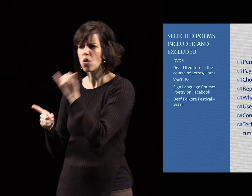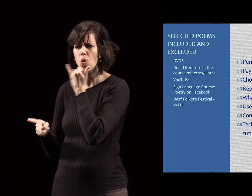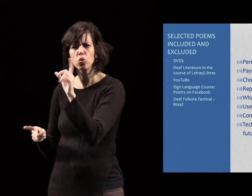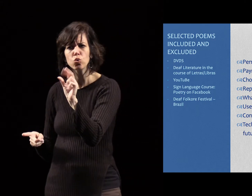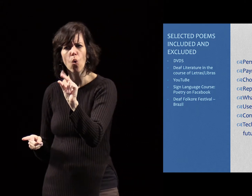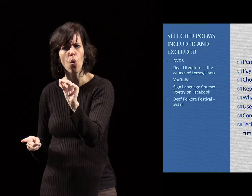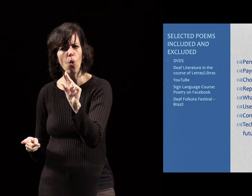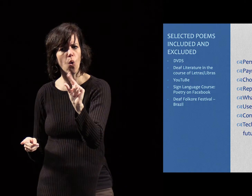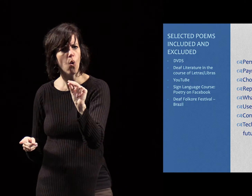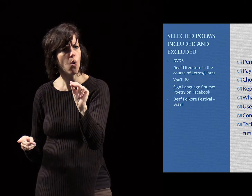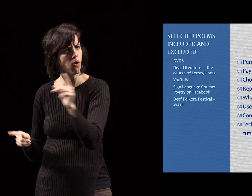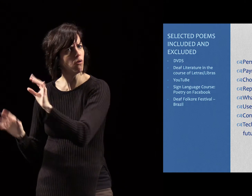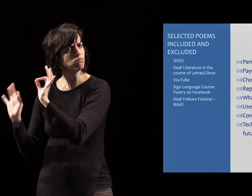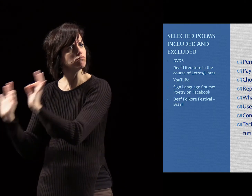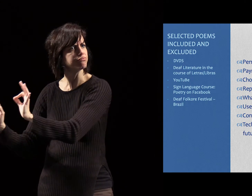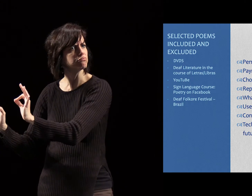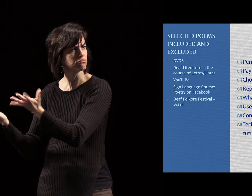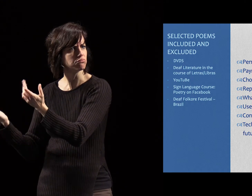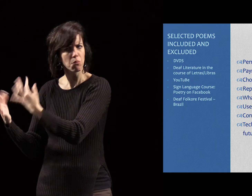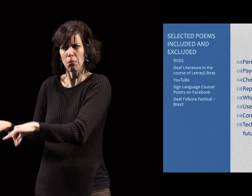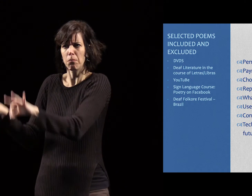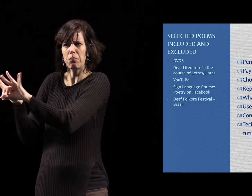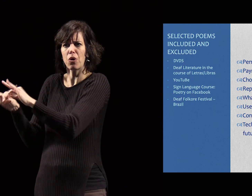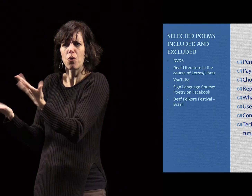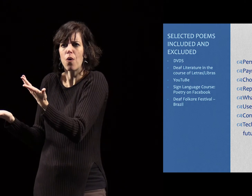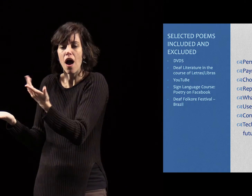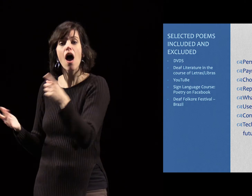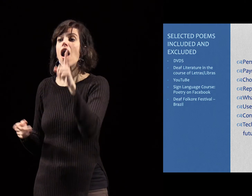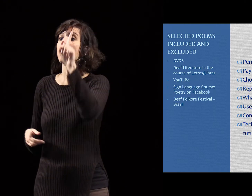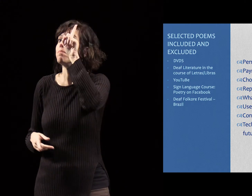And I have no issues with that. That makes sense. I respect that.